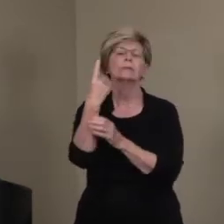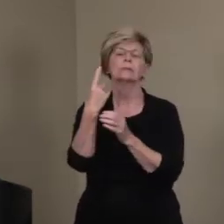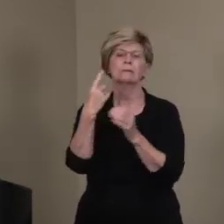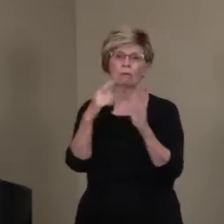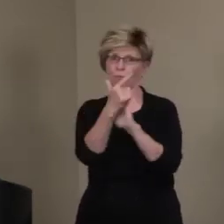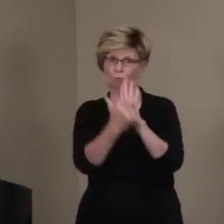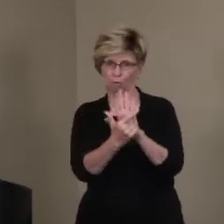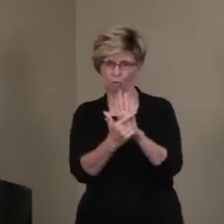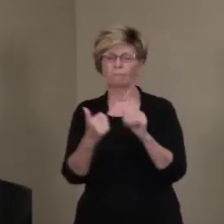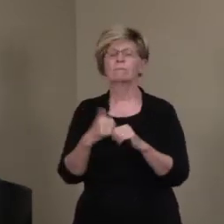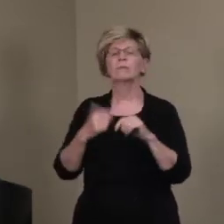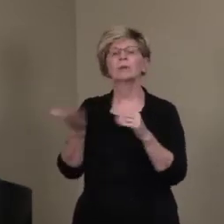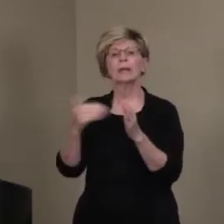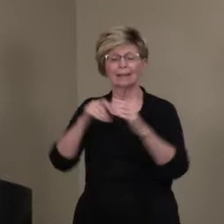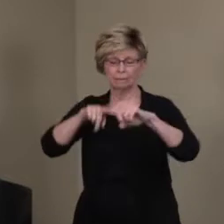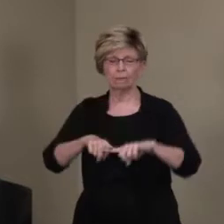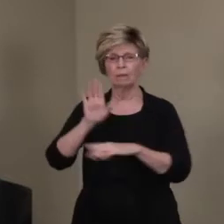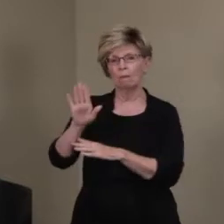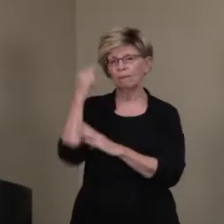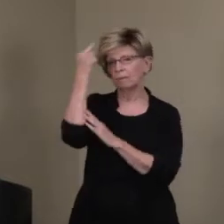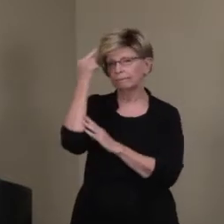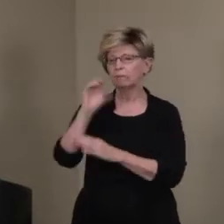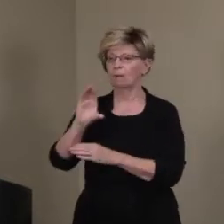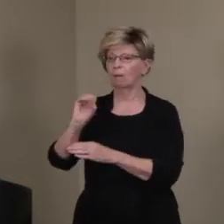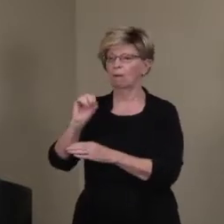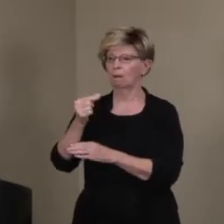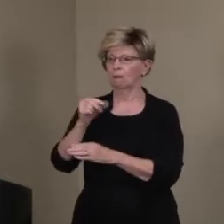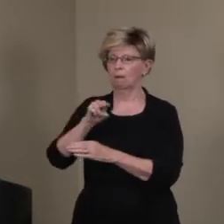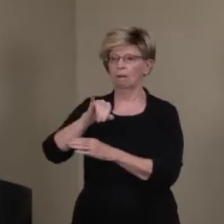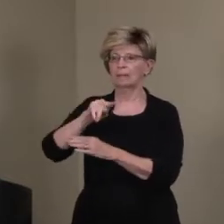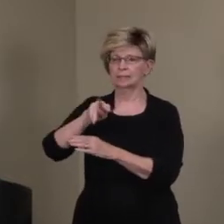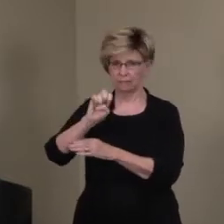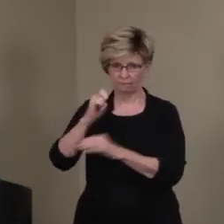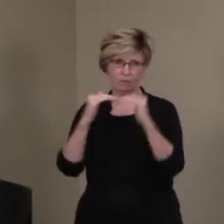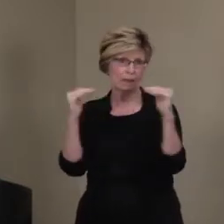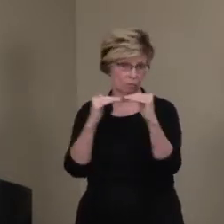never have really understood that the law itself looks at it and depending on